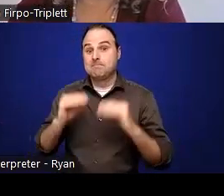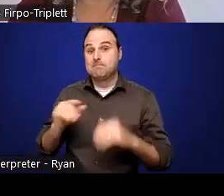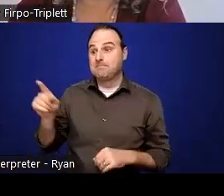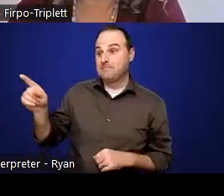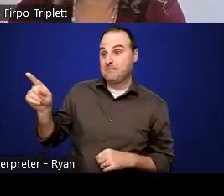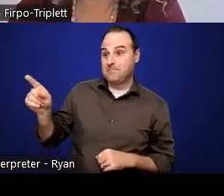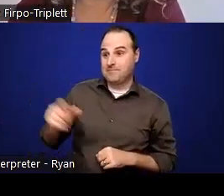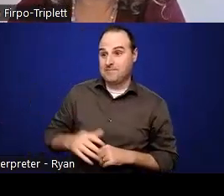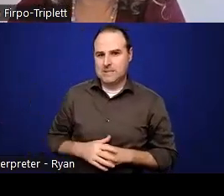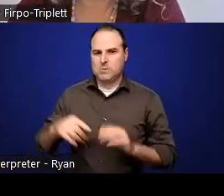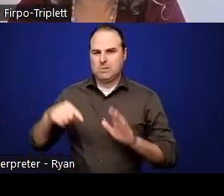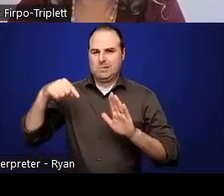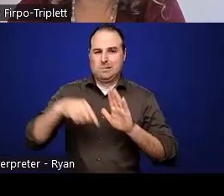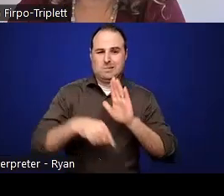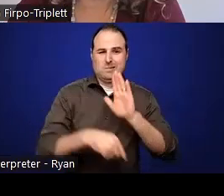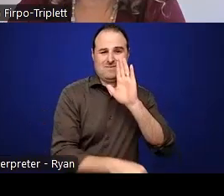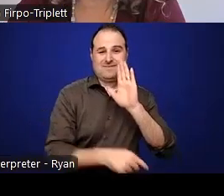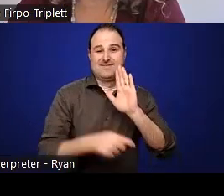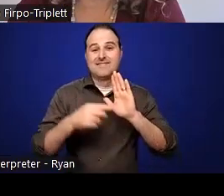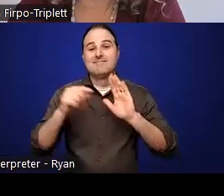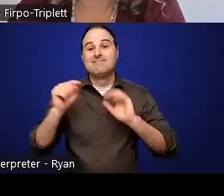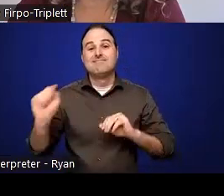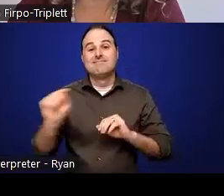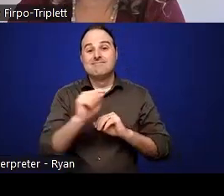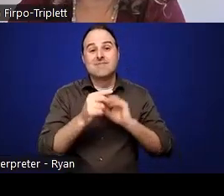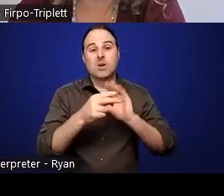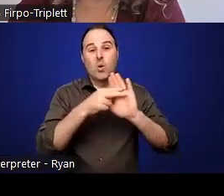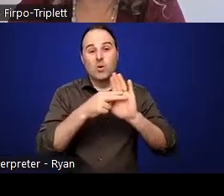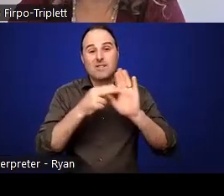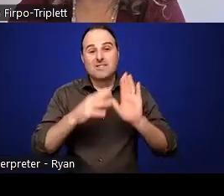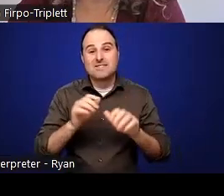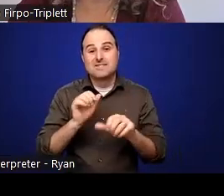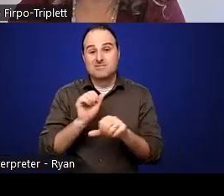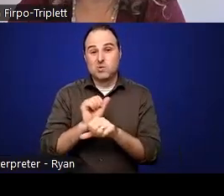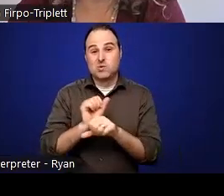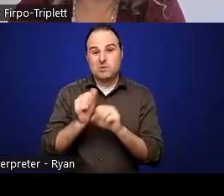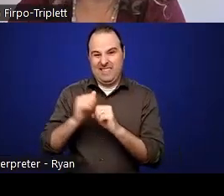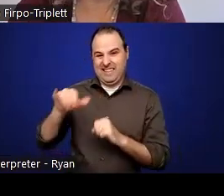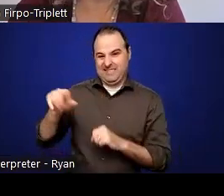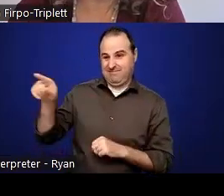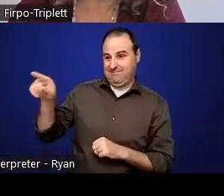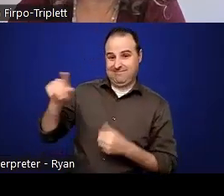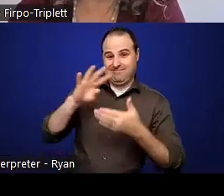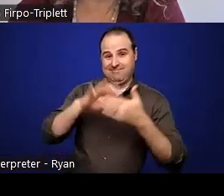is what our coders are working with the rubrics. It has kind of the skills that were demonstrated